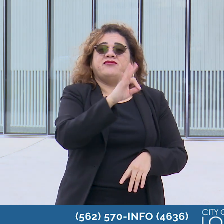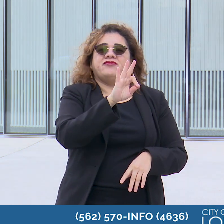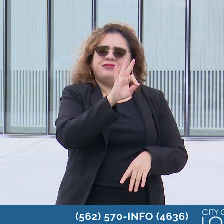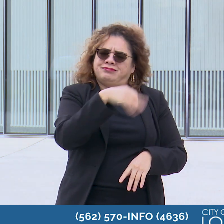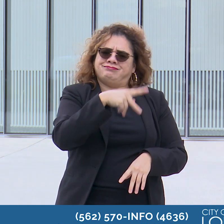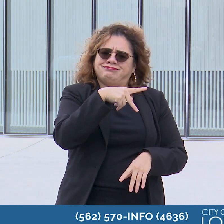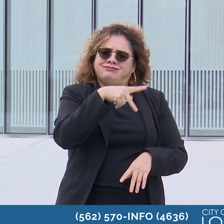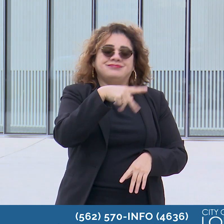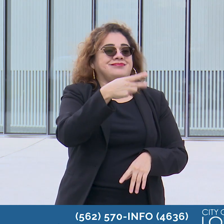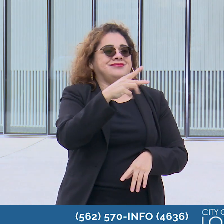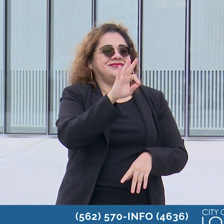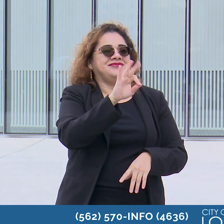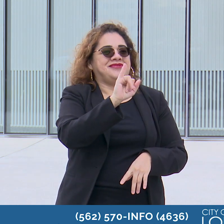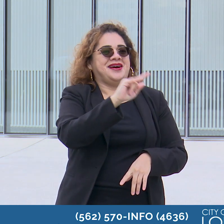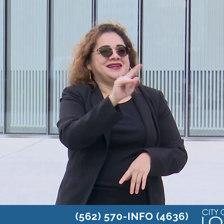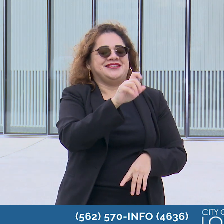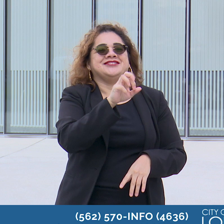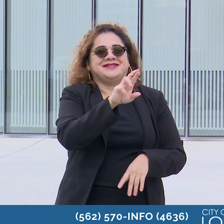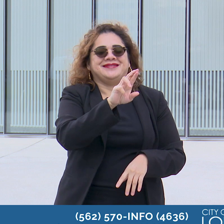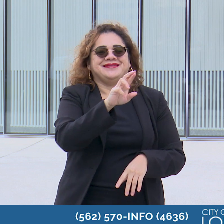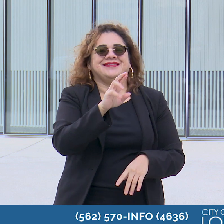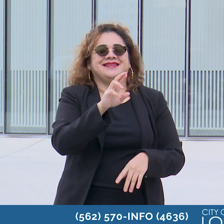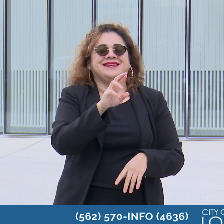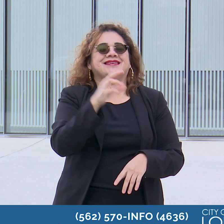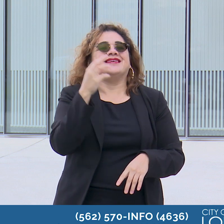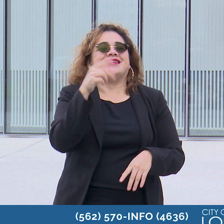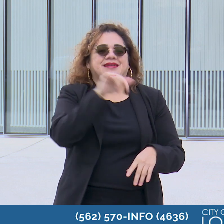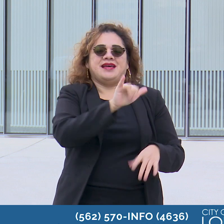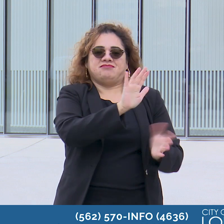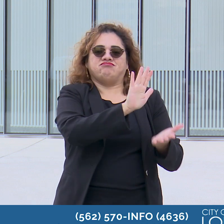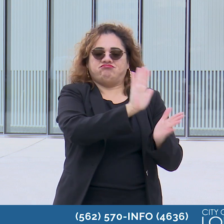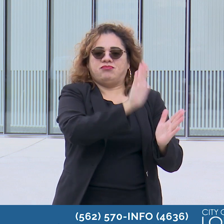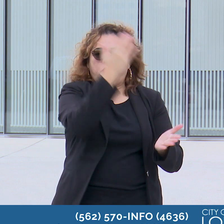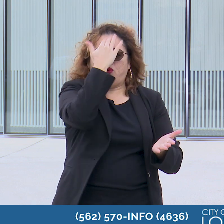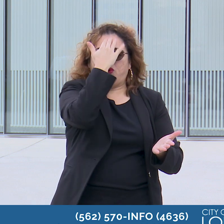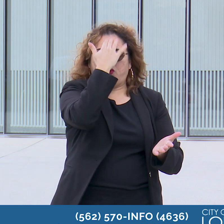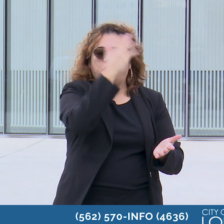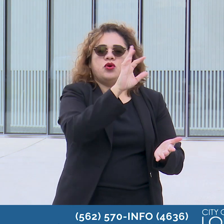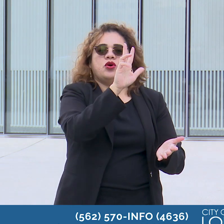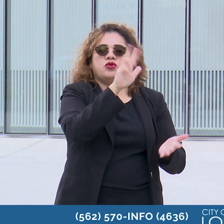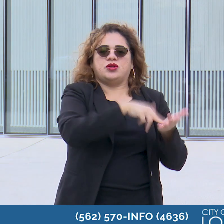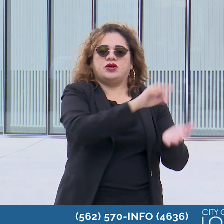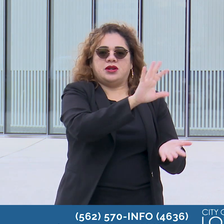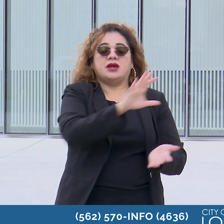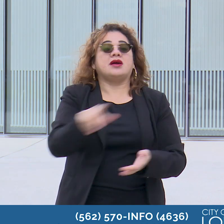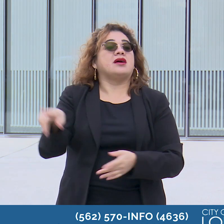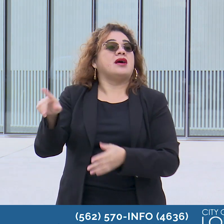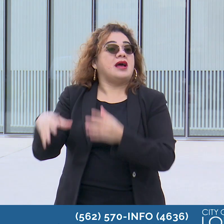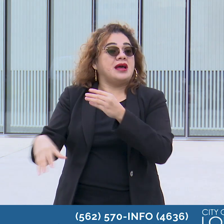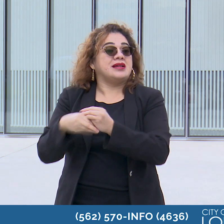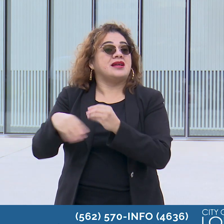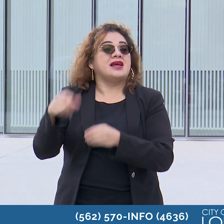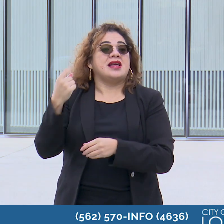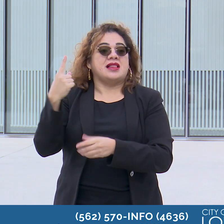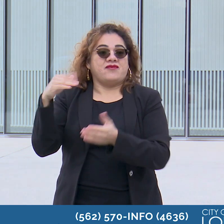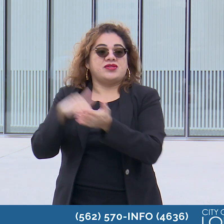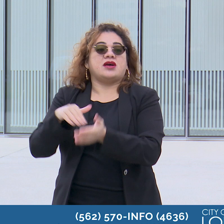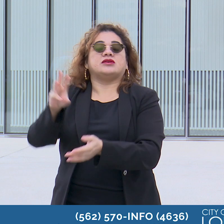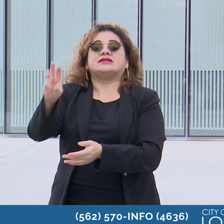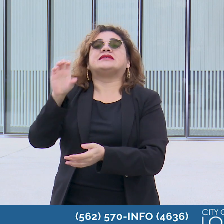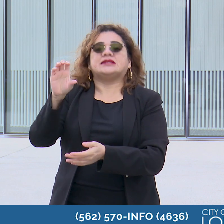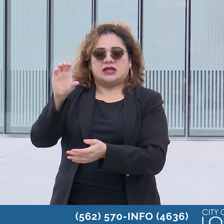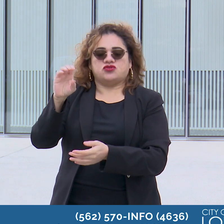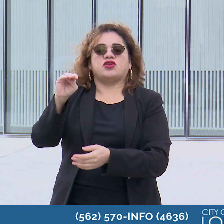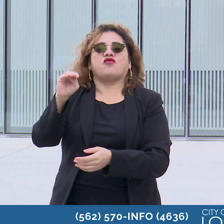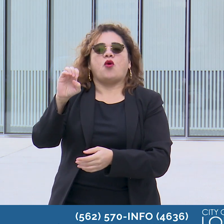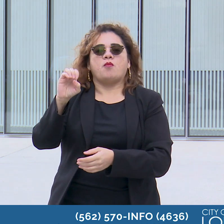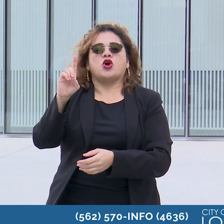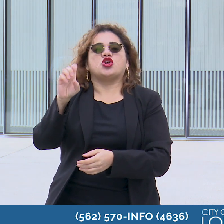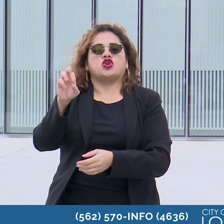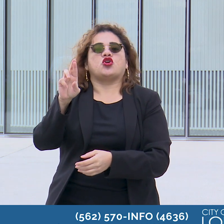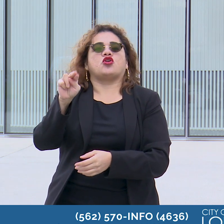we're also expected up to 11,600 doses of the Moderna vaccine in the next few weeks.